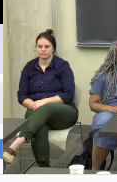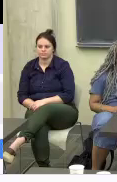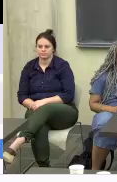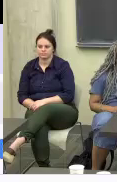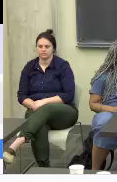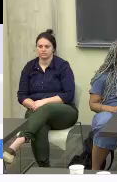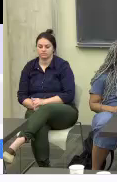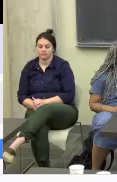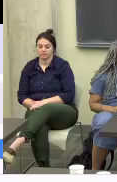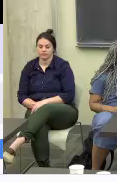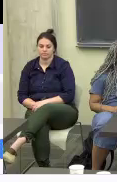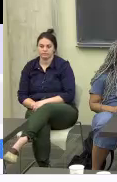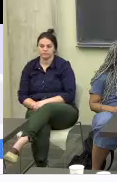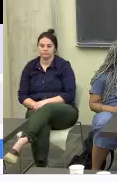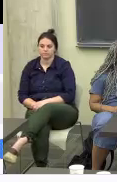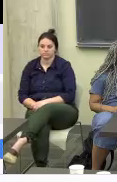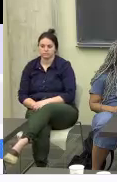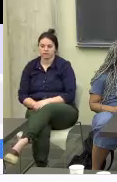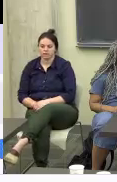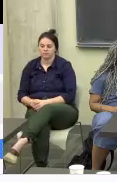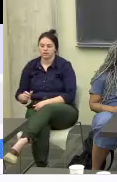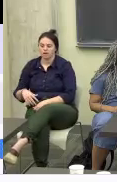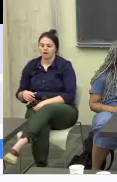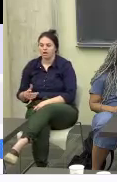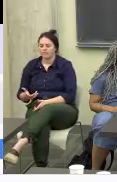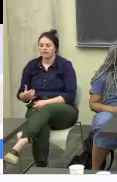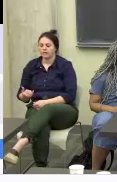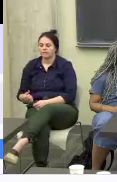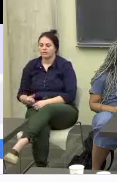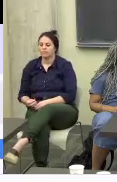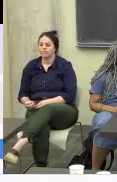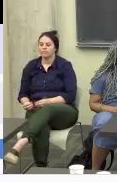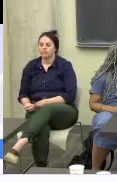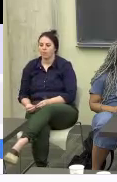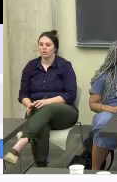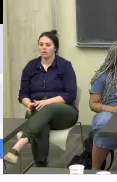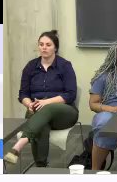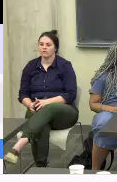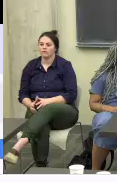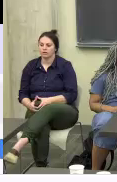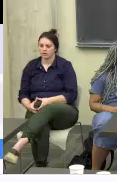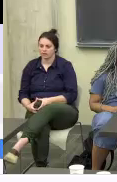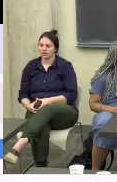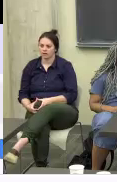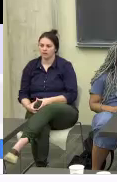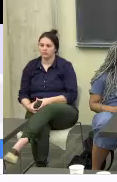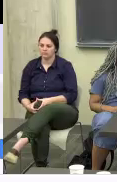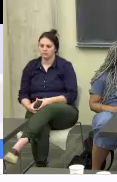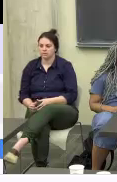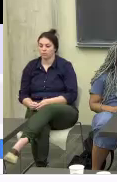organizations And what is the role of leadership? What are the role of the people who are doing